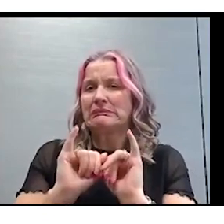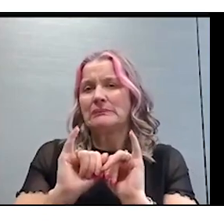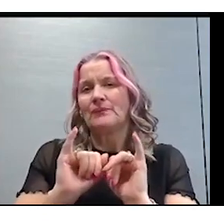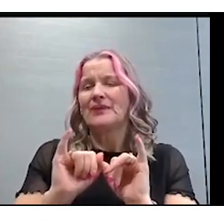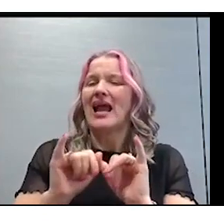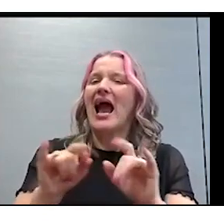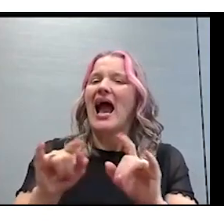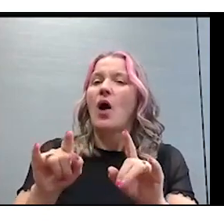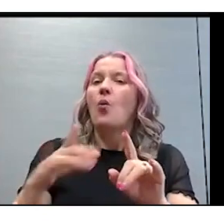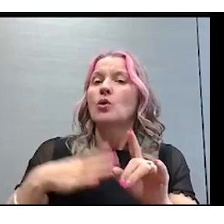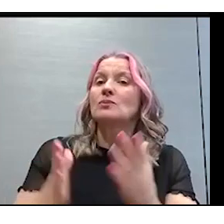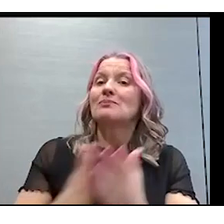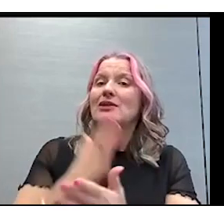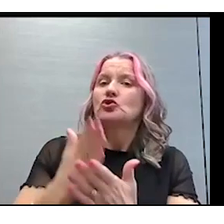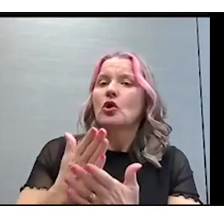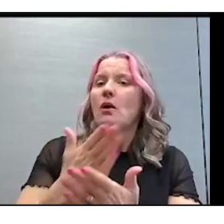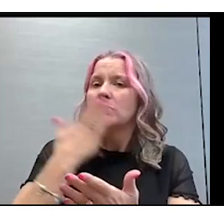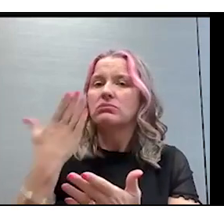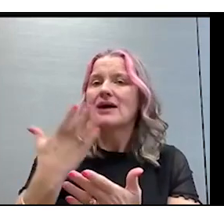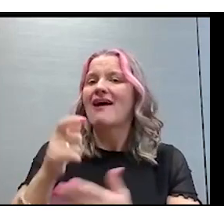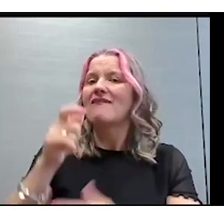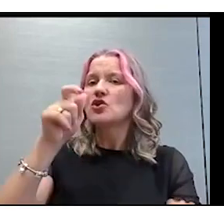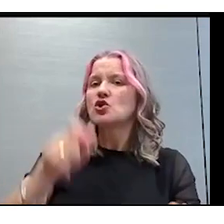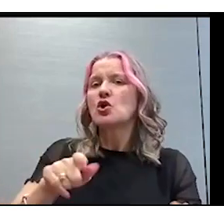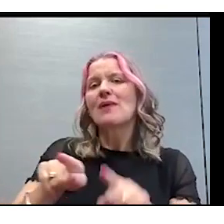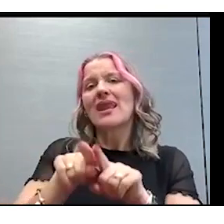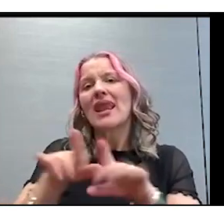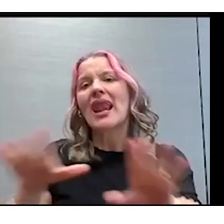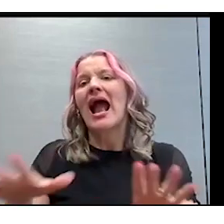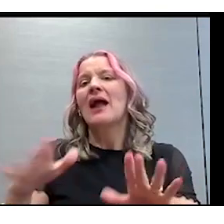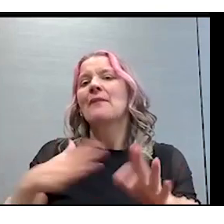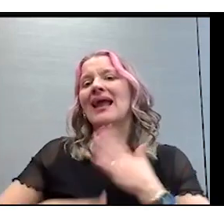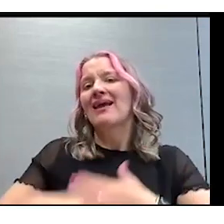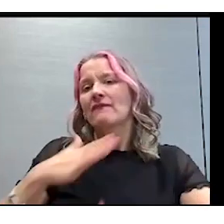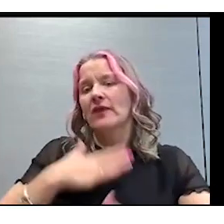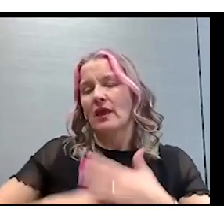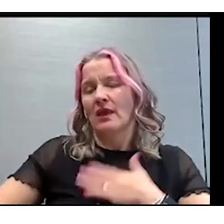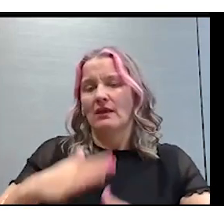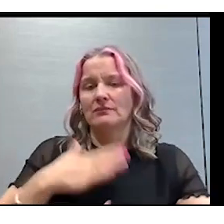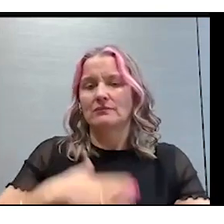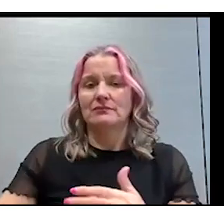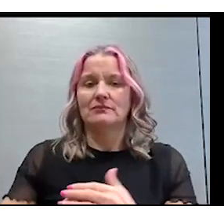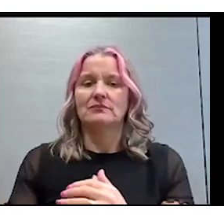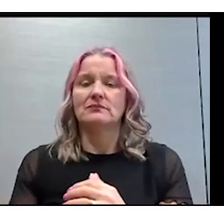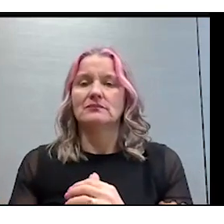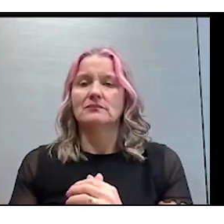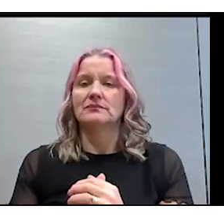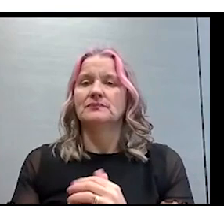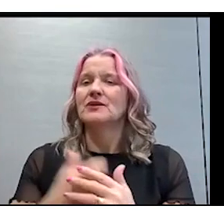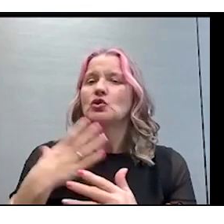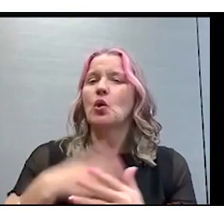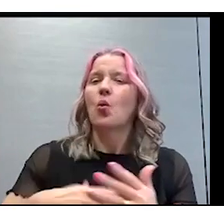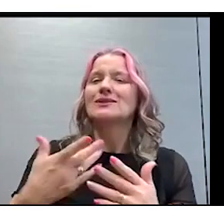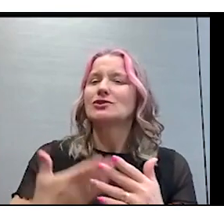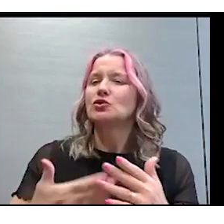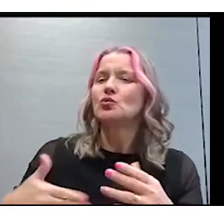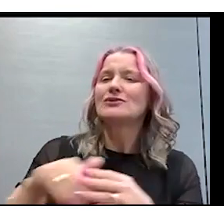behaviour and can basically introduce mistakes where the users thinks that they're interacting